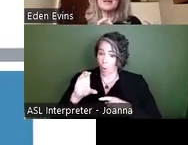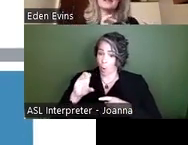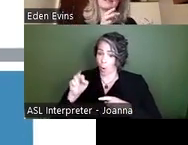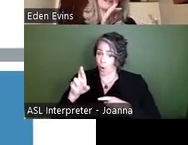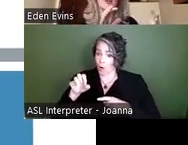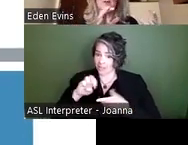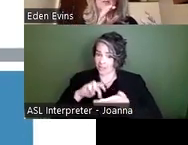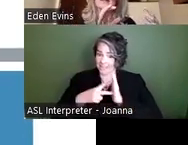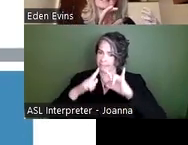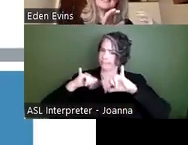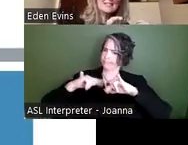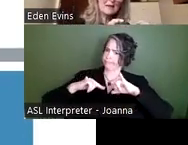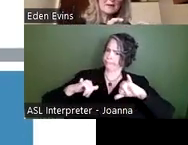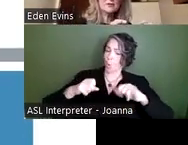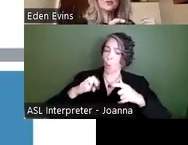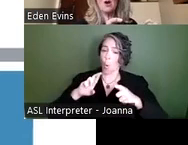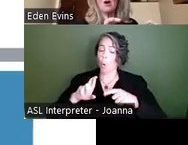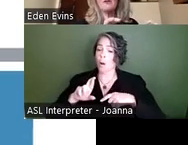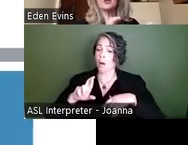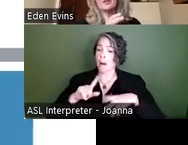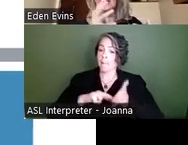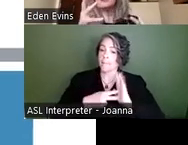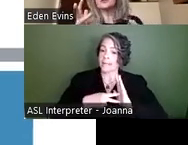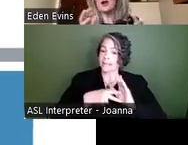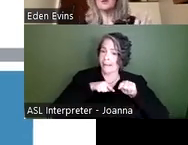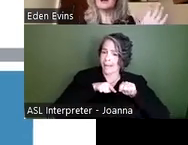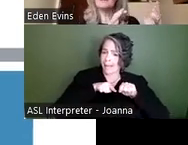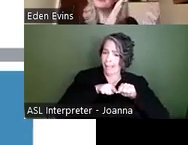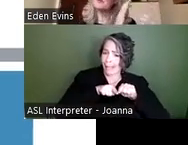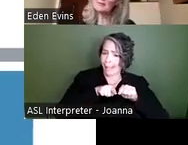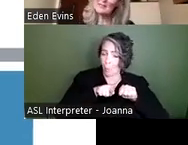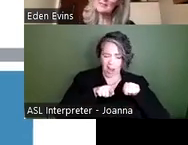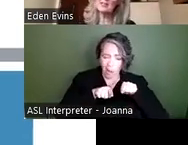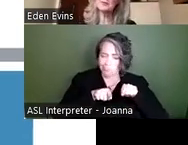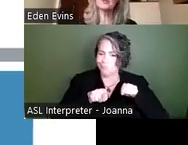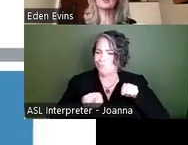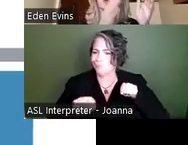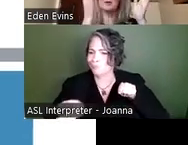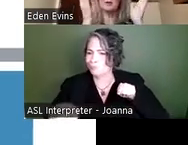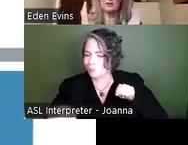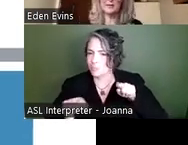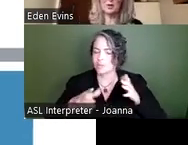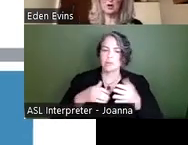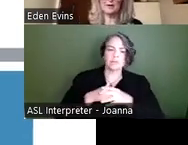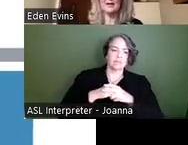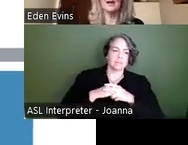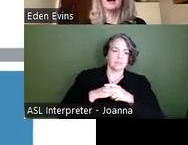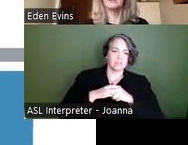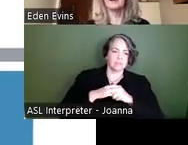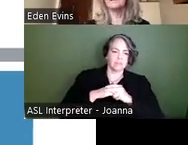mean you had preexisting but it's resolved? So in the EAGLES trial, we had people with preexisting substance use disorder, but it couldn't be current,